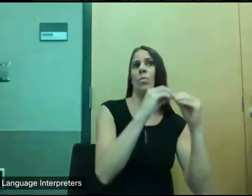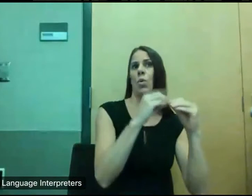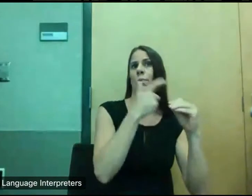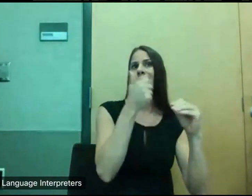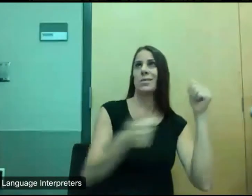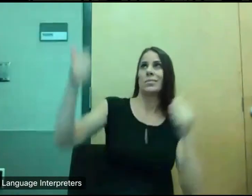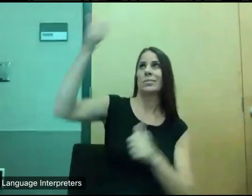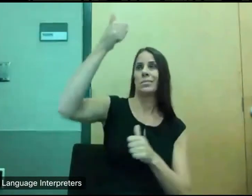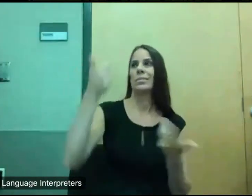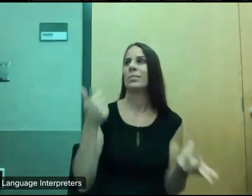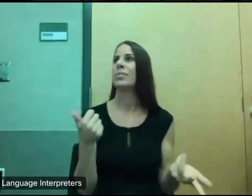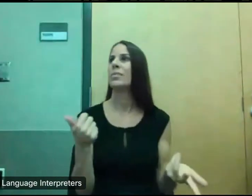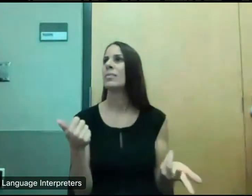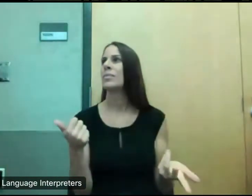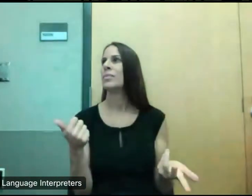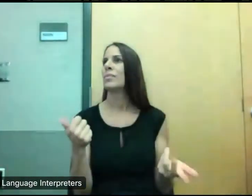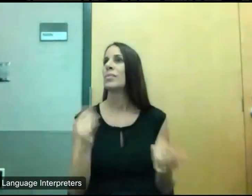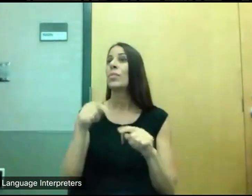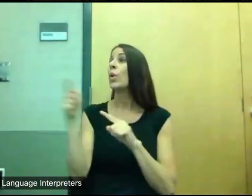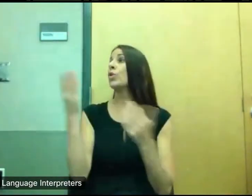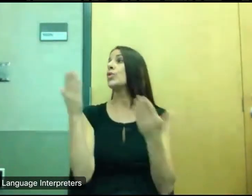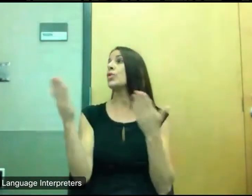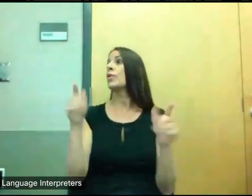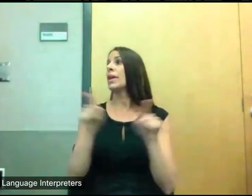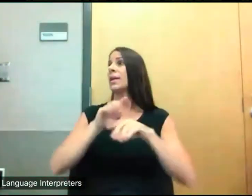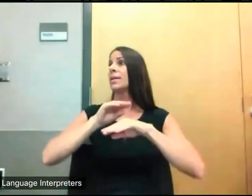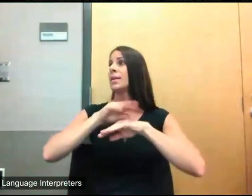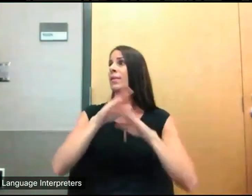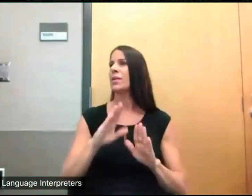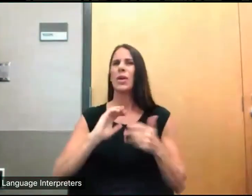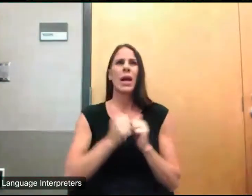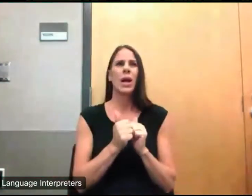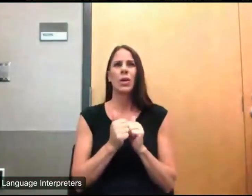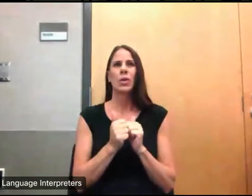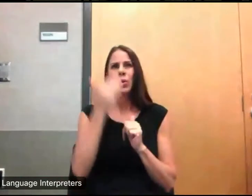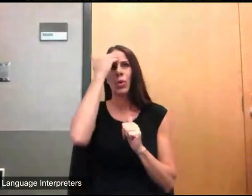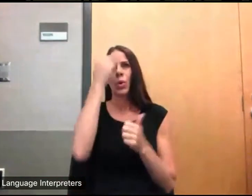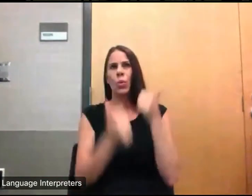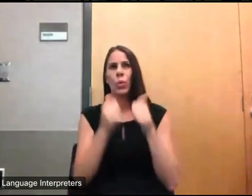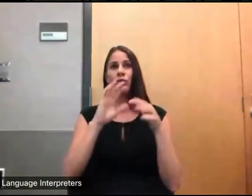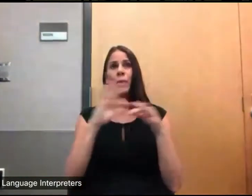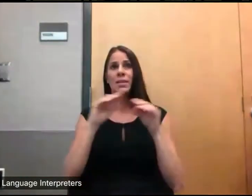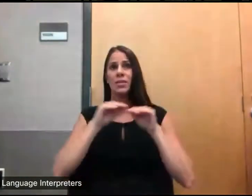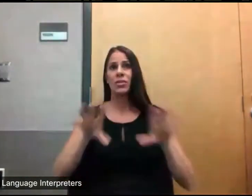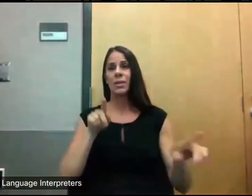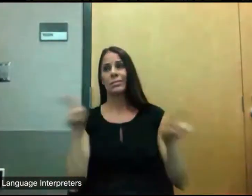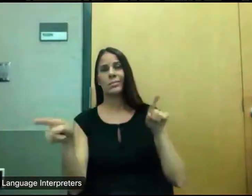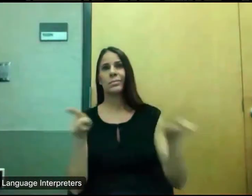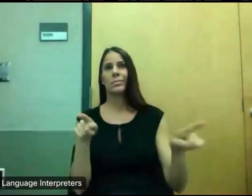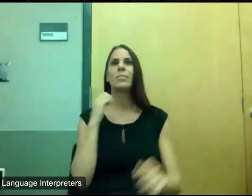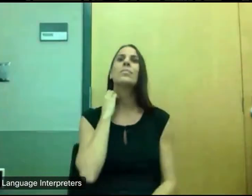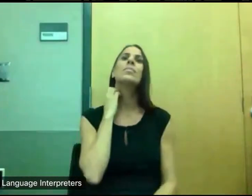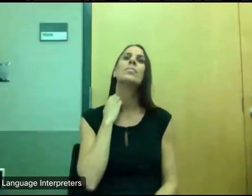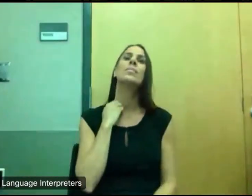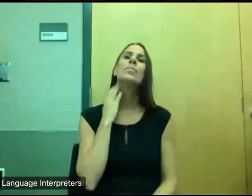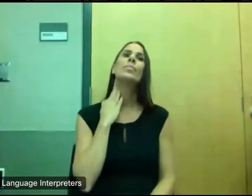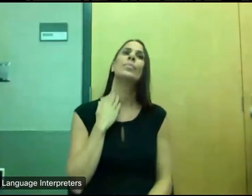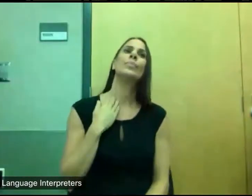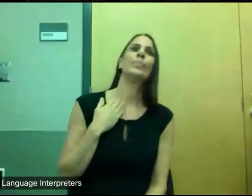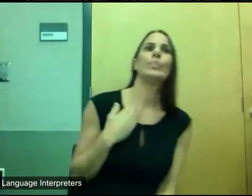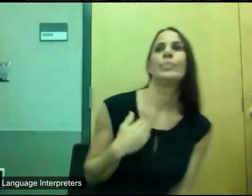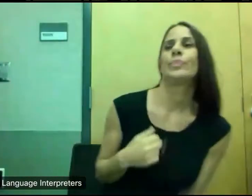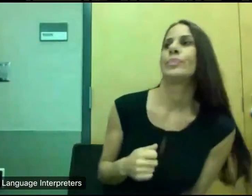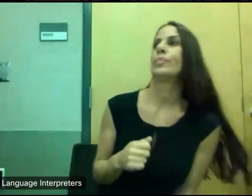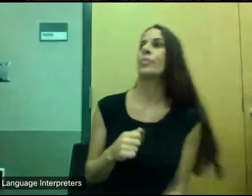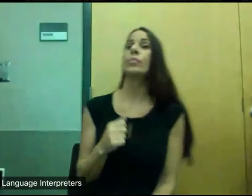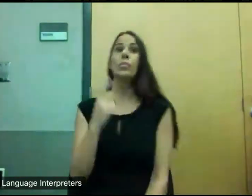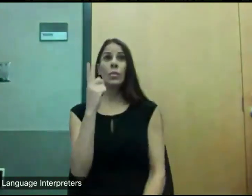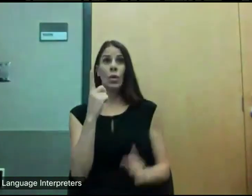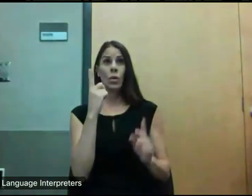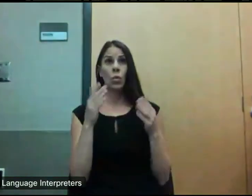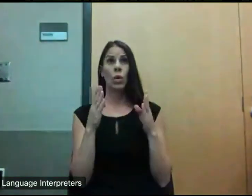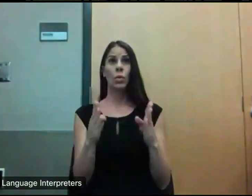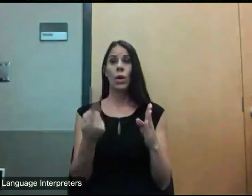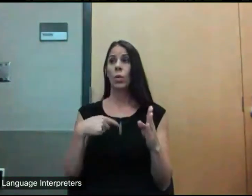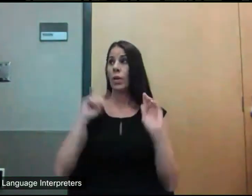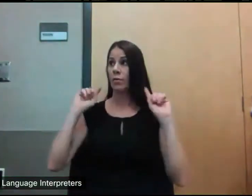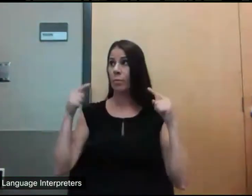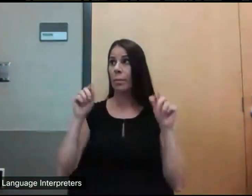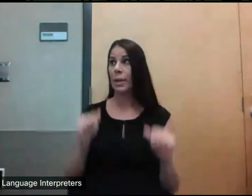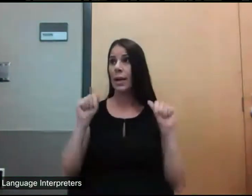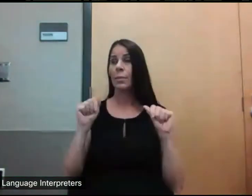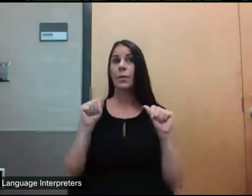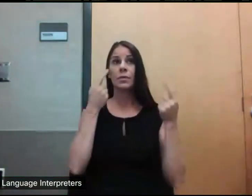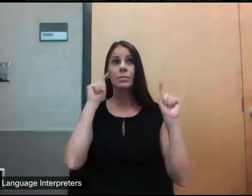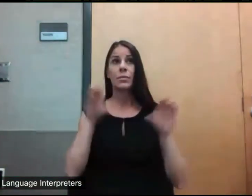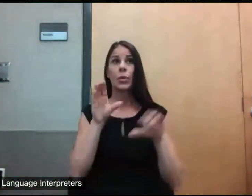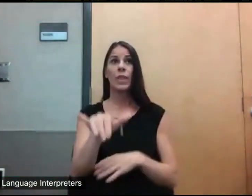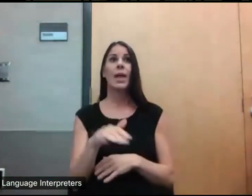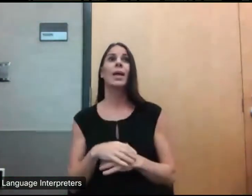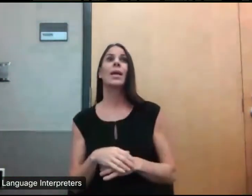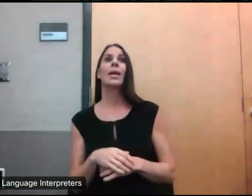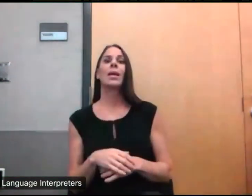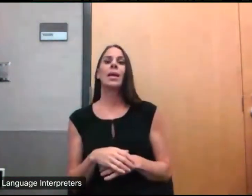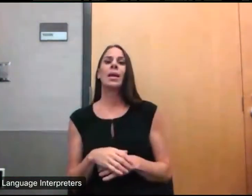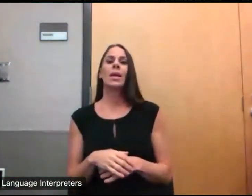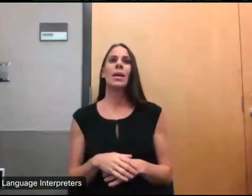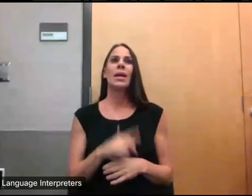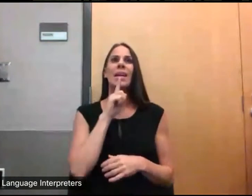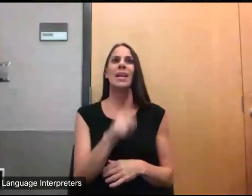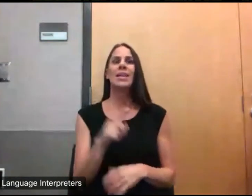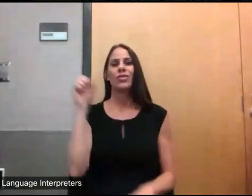And when you're serving as an advisor, in that sense.